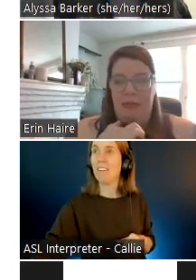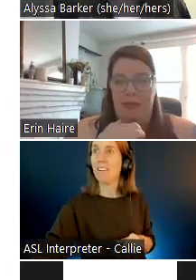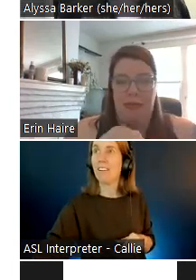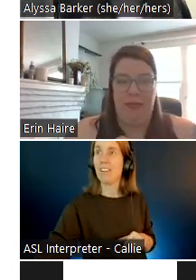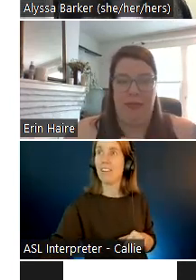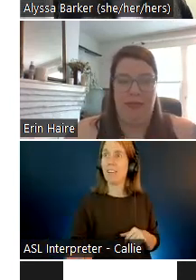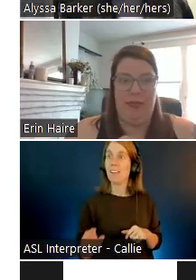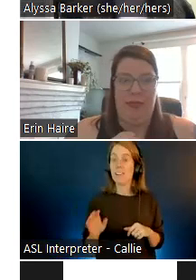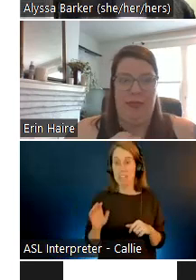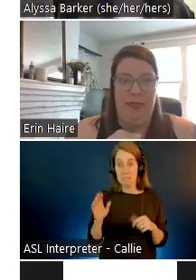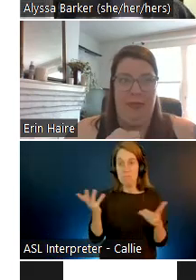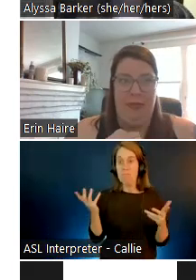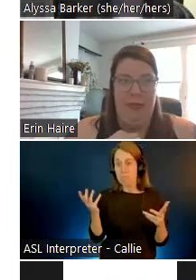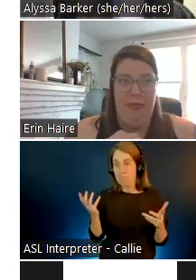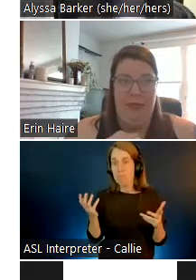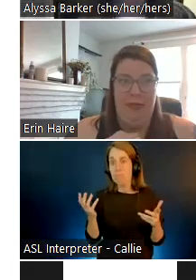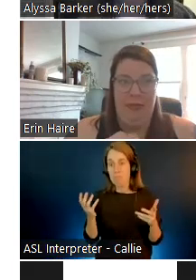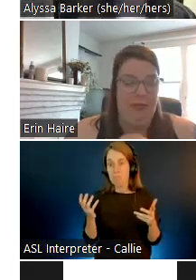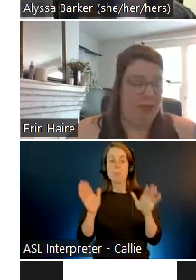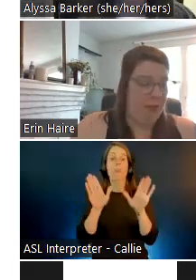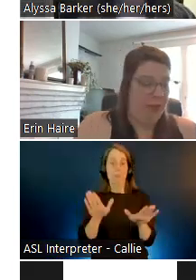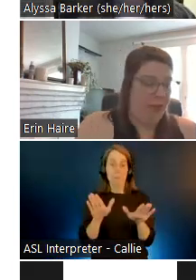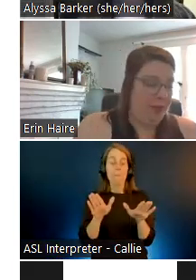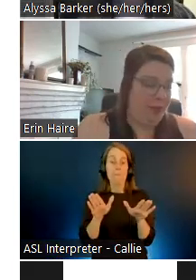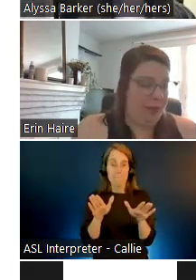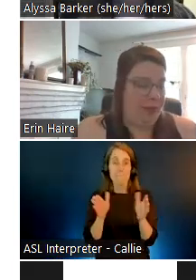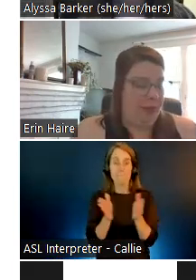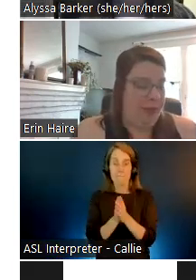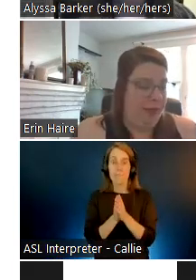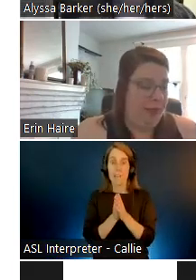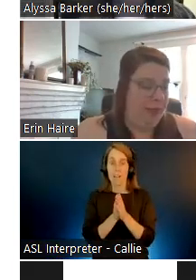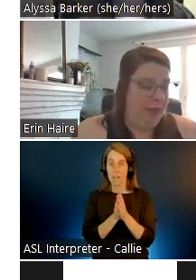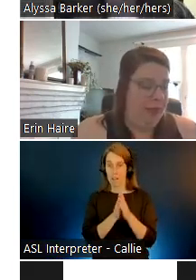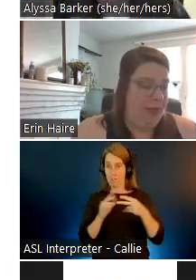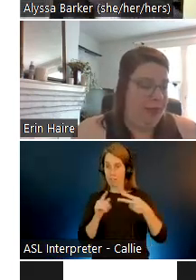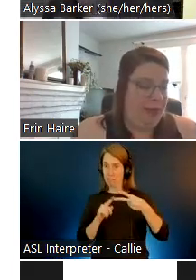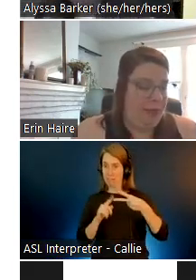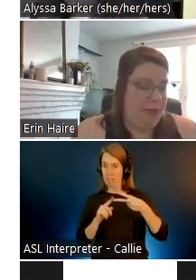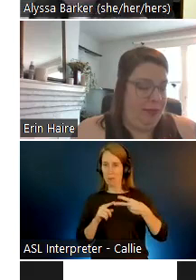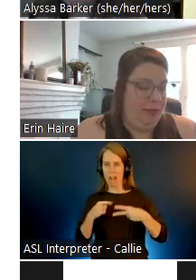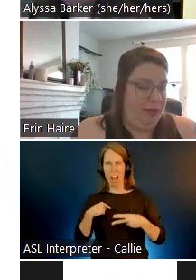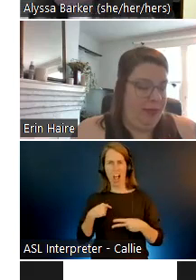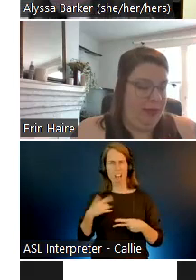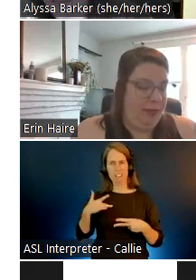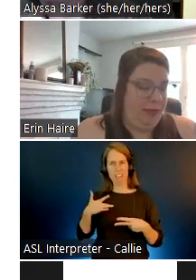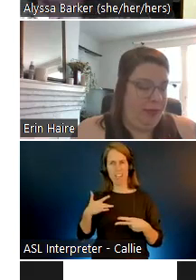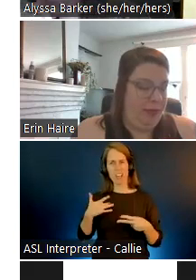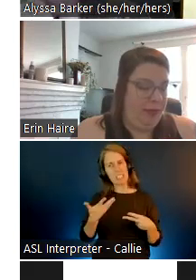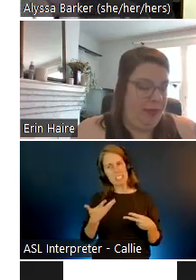i when i first saw this i was i was really certain yeah this is a reasonable modification because